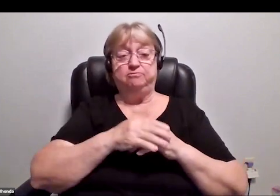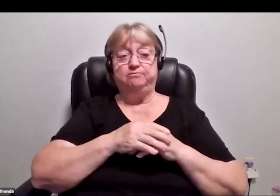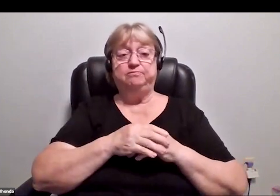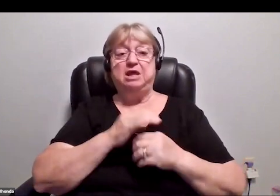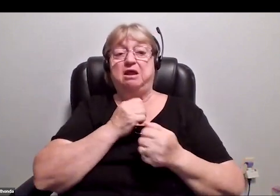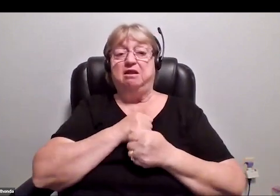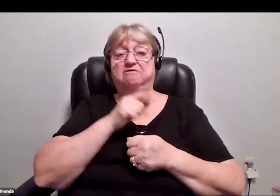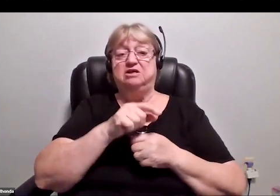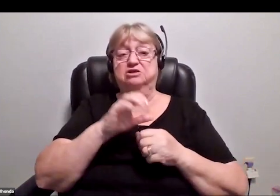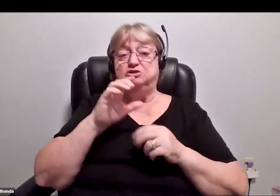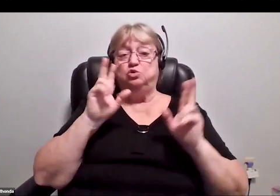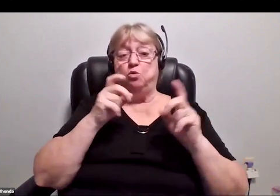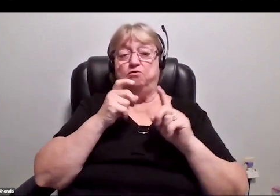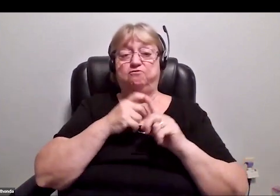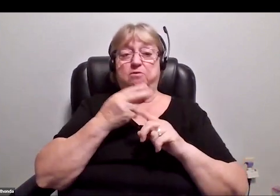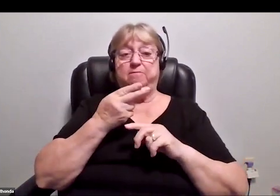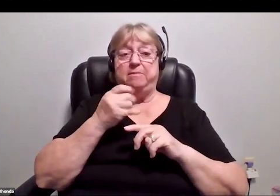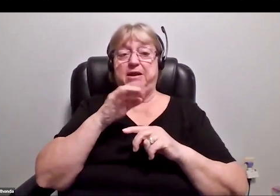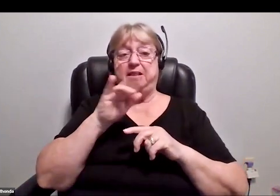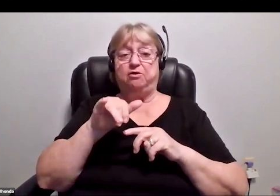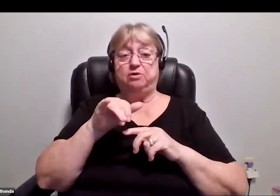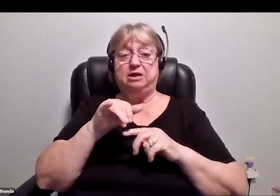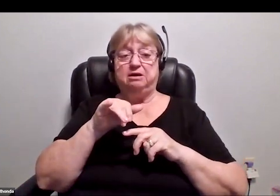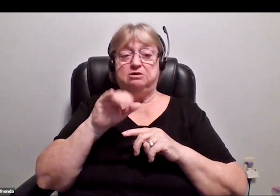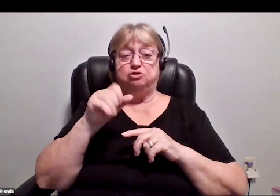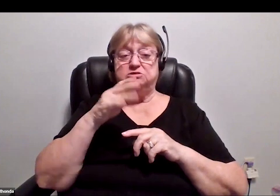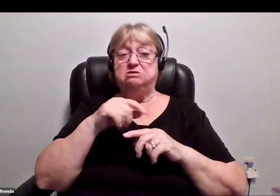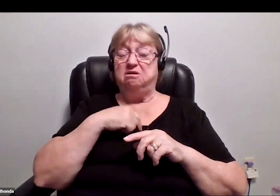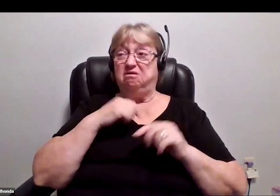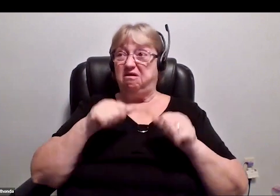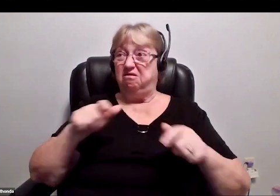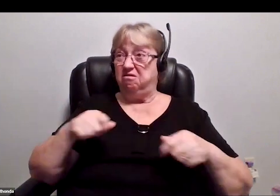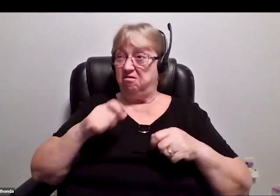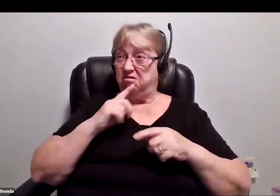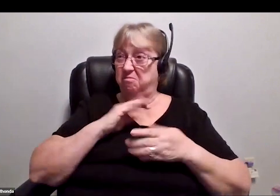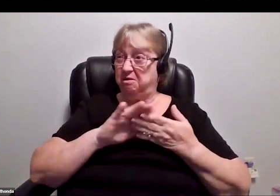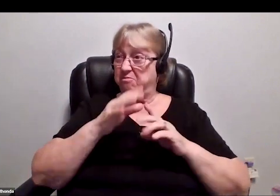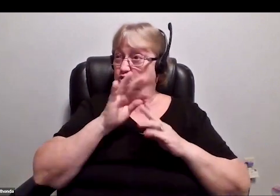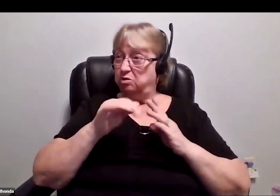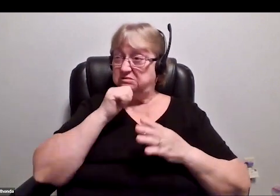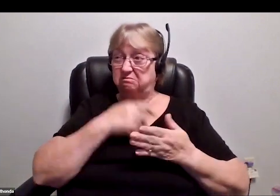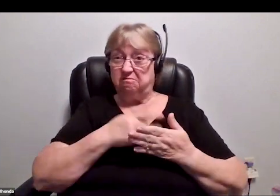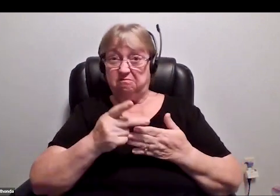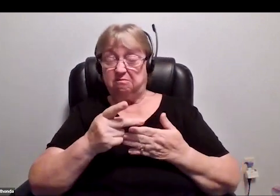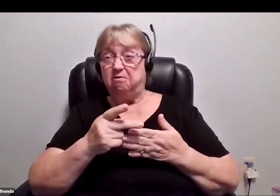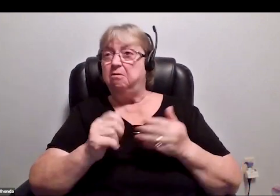Johnson's Accidents of Nature, and then I'll end. "Can a wheelchair be a choice and not a failure? Surely for most people, it makes sense to try to become